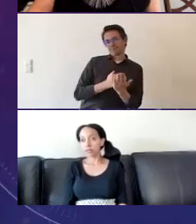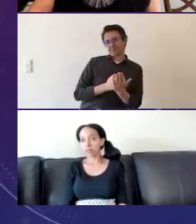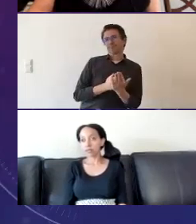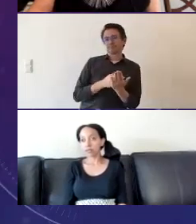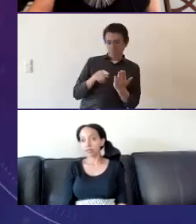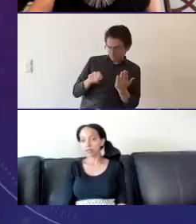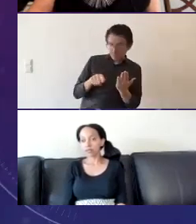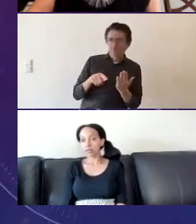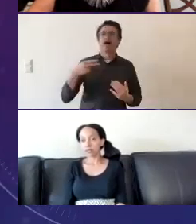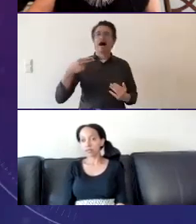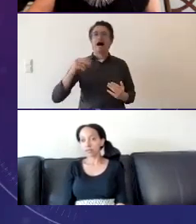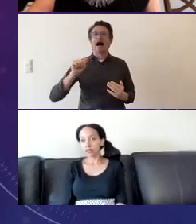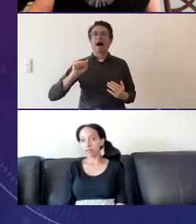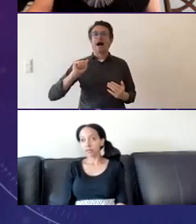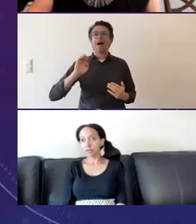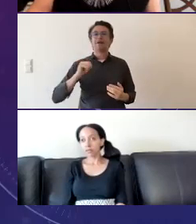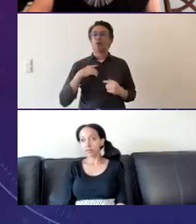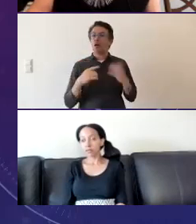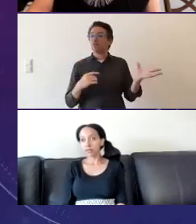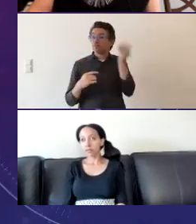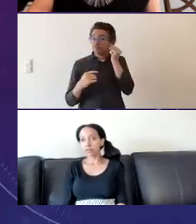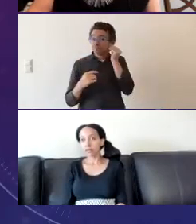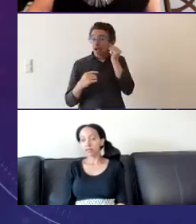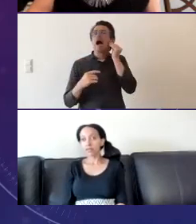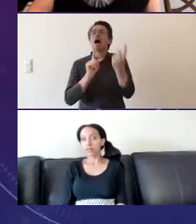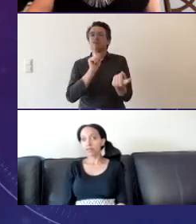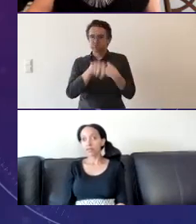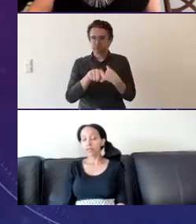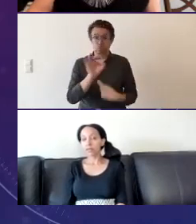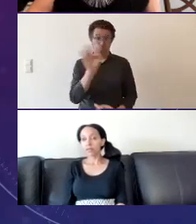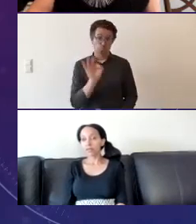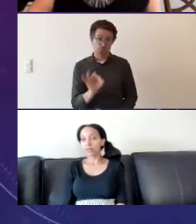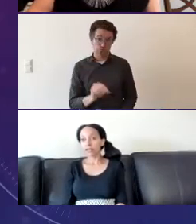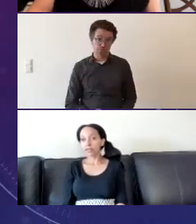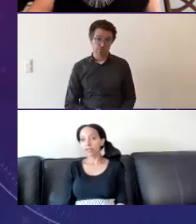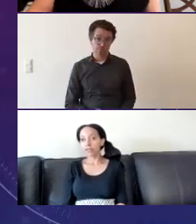deafblind Awareness Week is a week that really touches my heart because as a